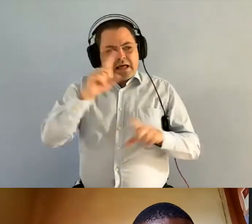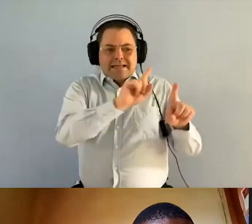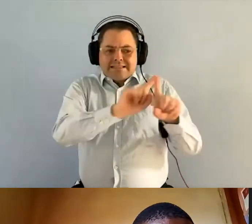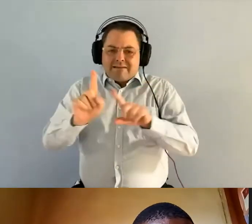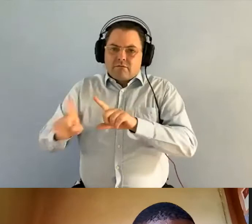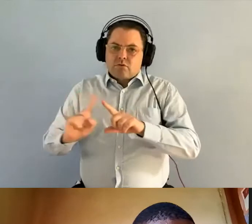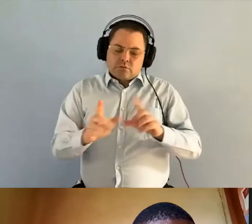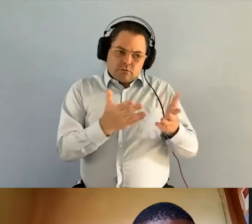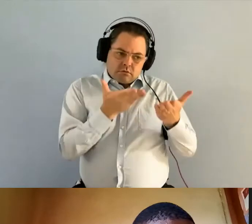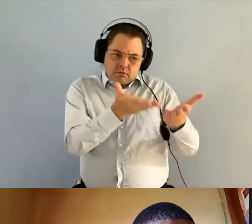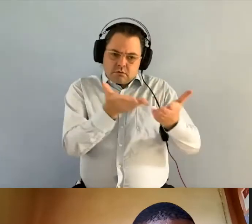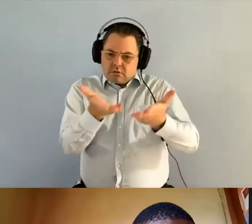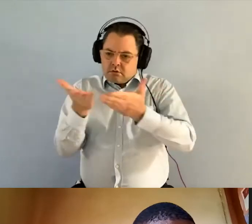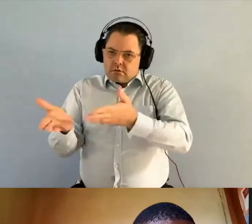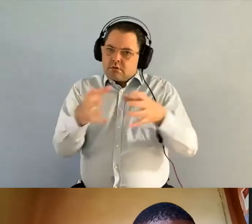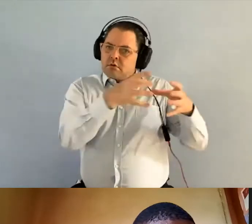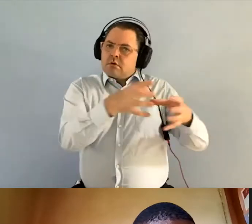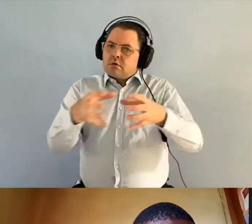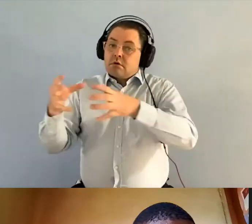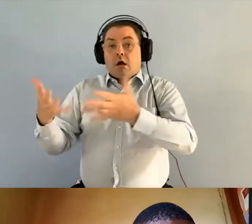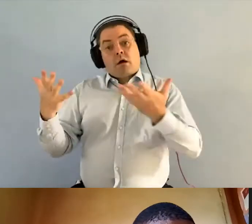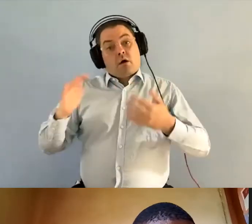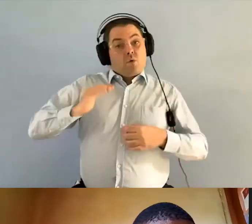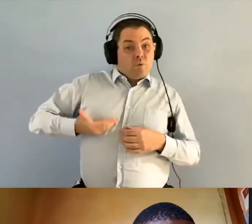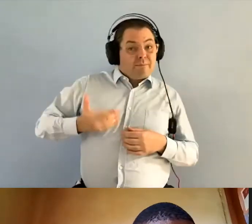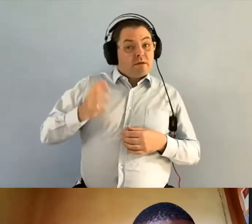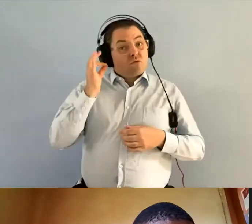that COVID responses consider the unique needs, the priorities,